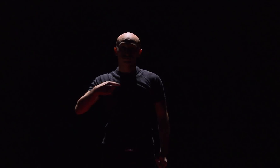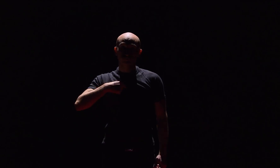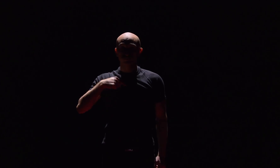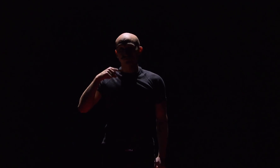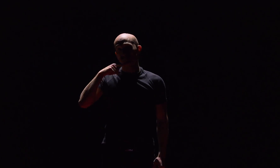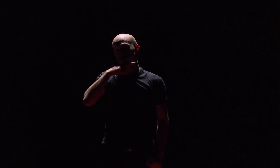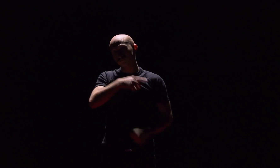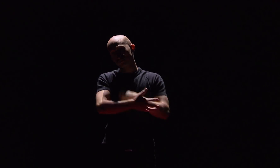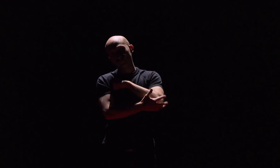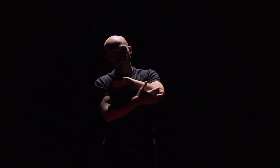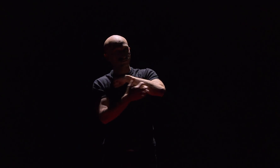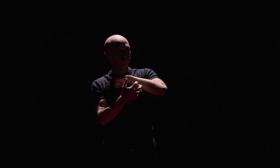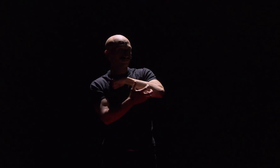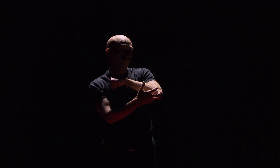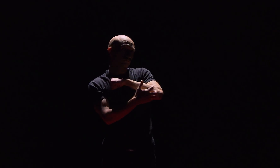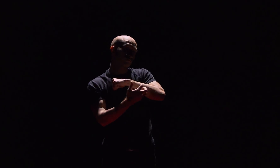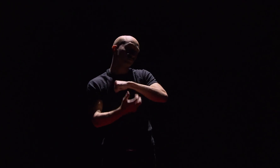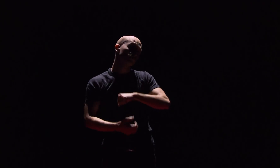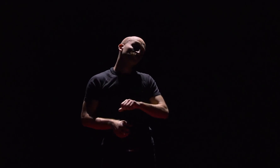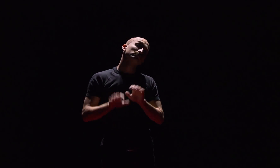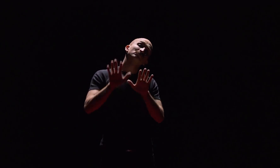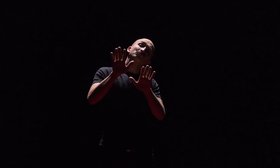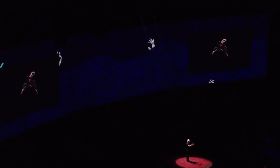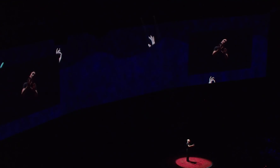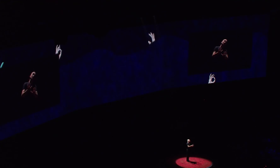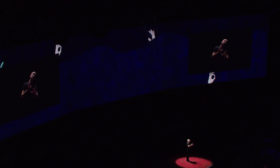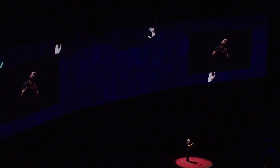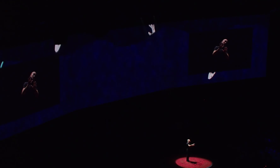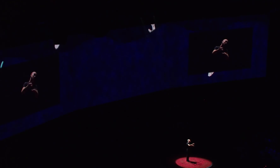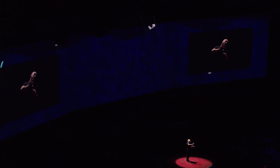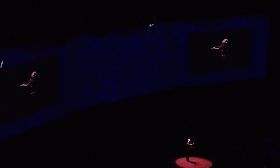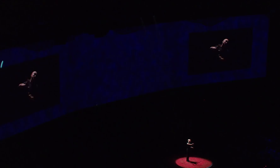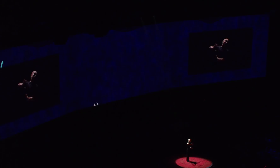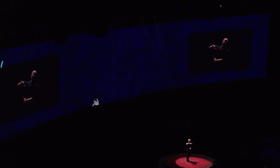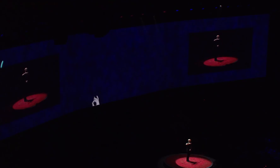I'm just a poor boy I need no sympathy